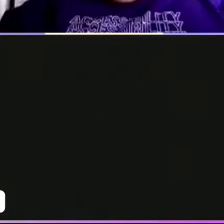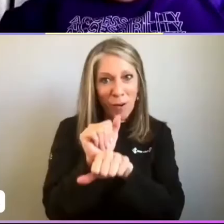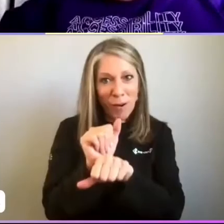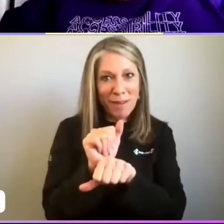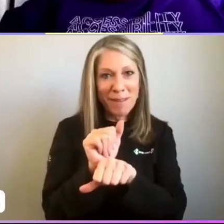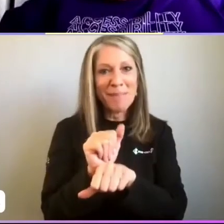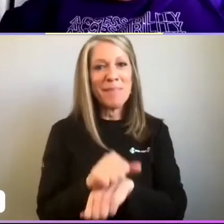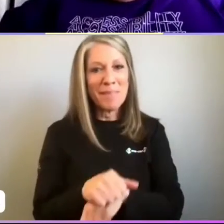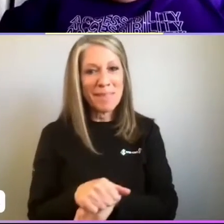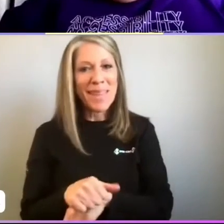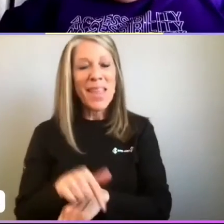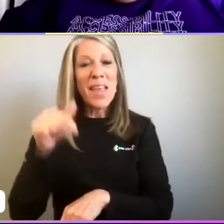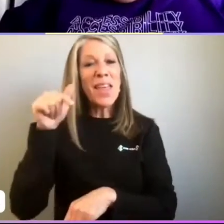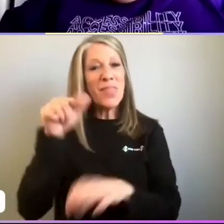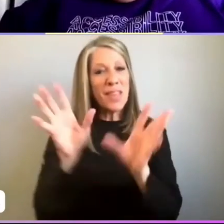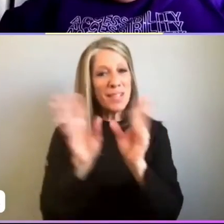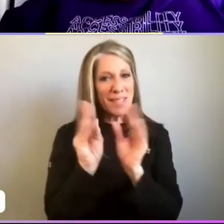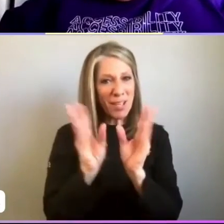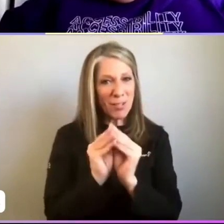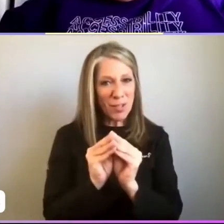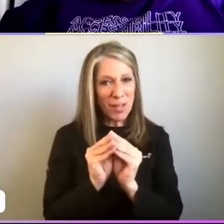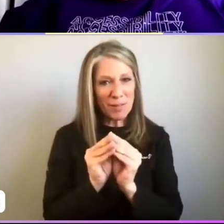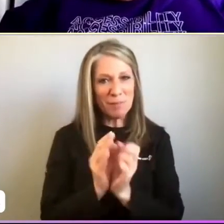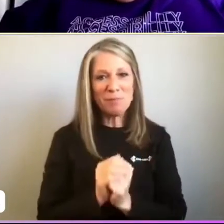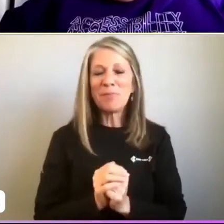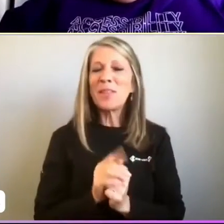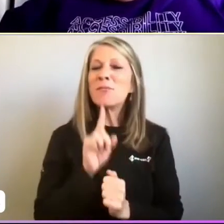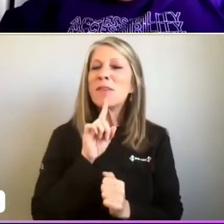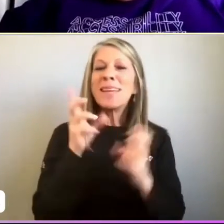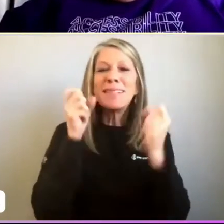[>>] That is great. Thank you so much. Now we homework